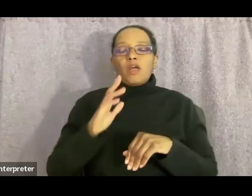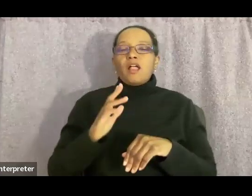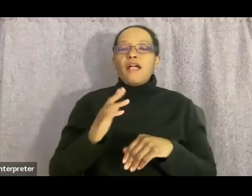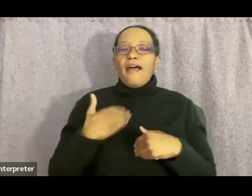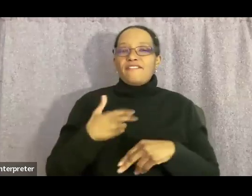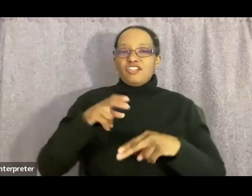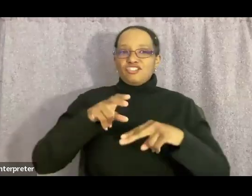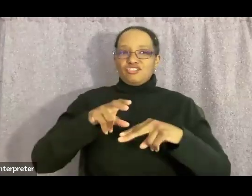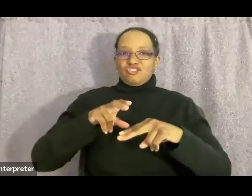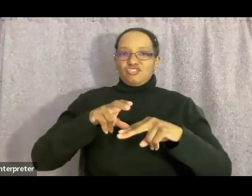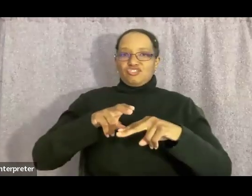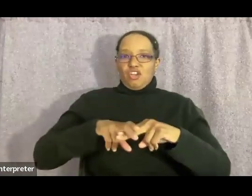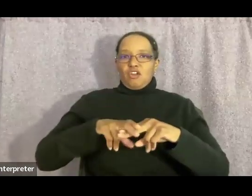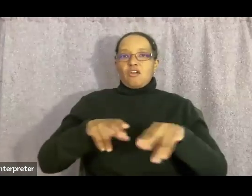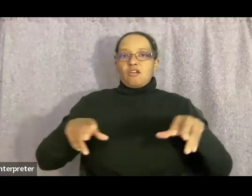So, that could look like legs apart.